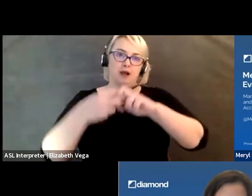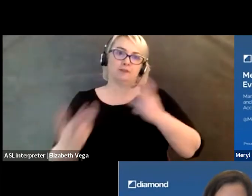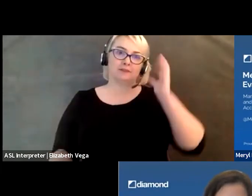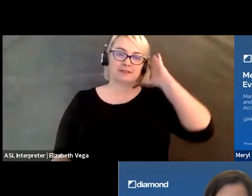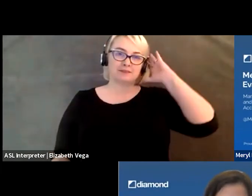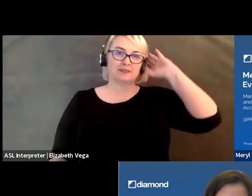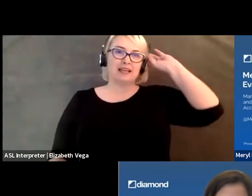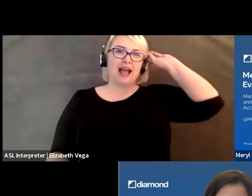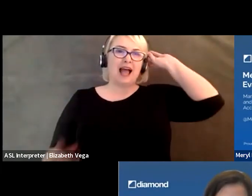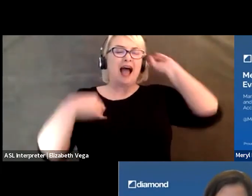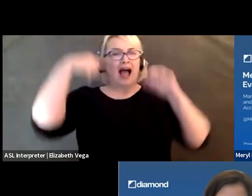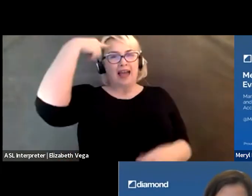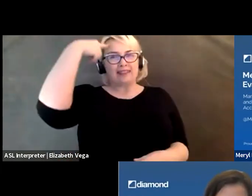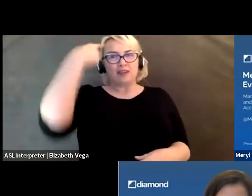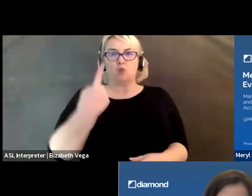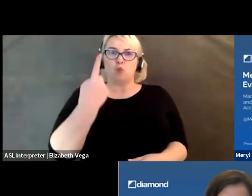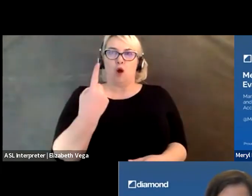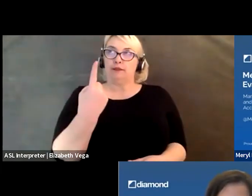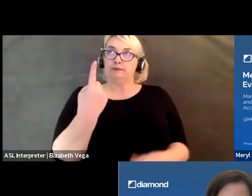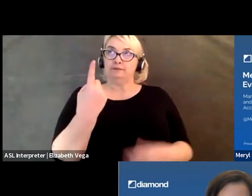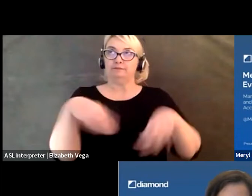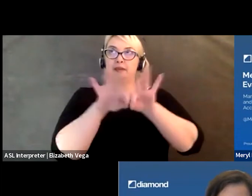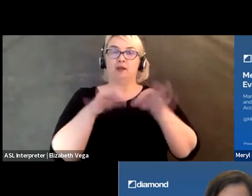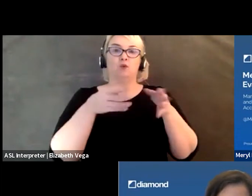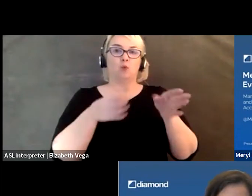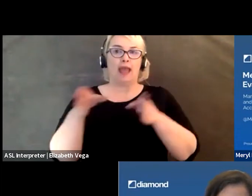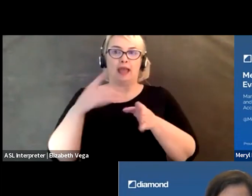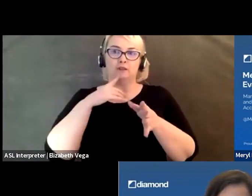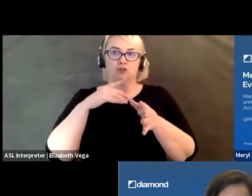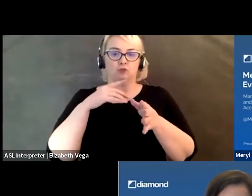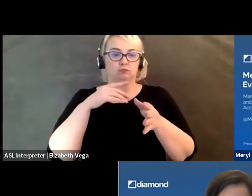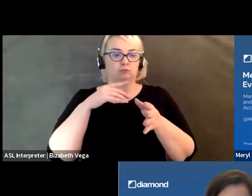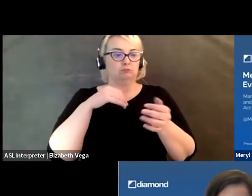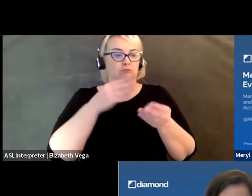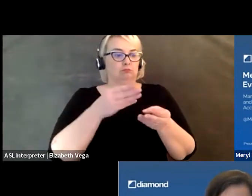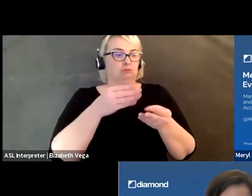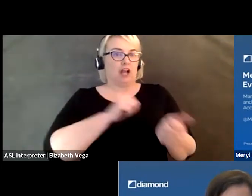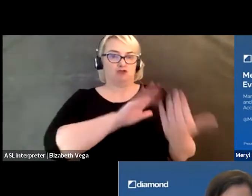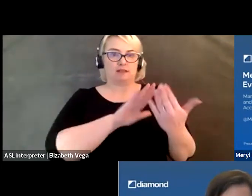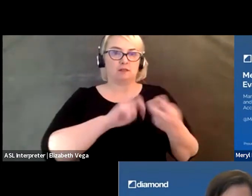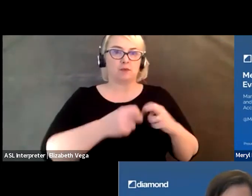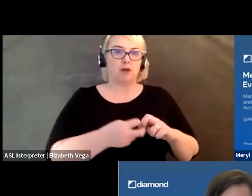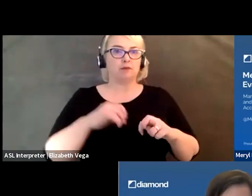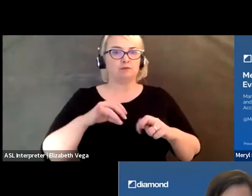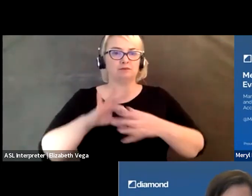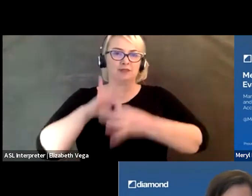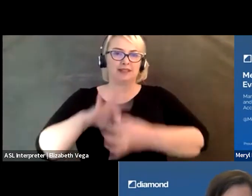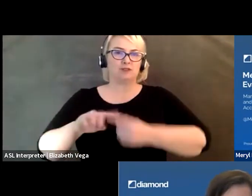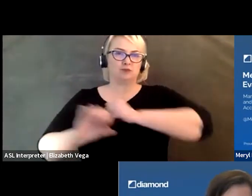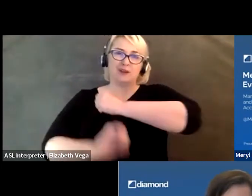I think one big way to address it is foundationally is just education.